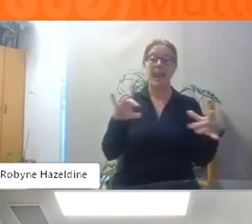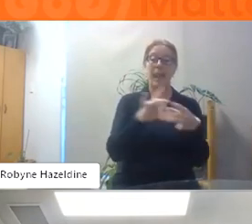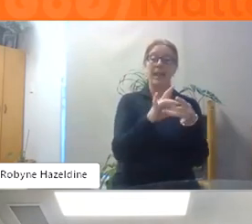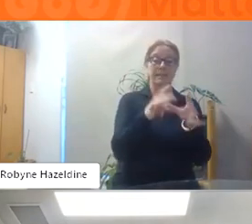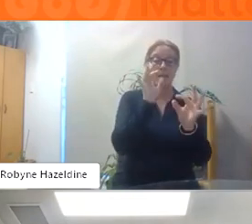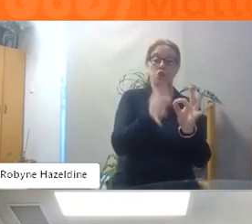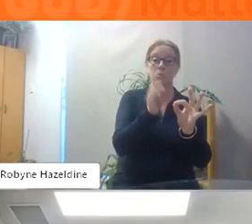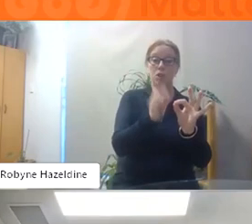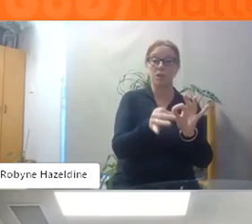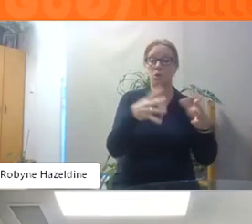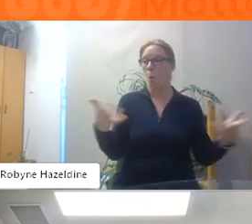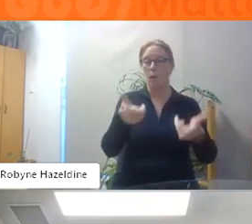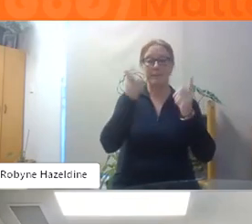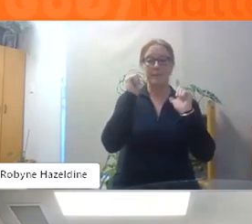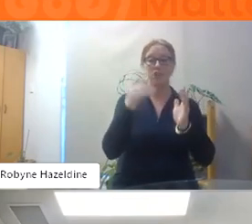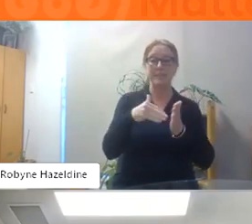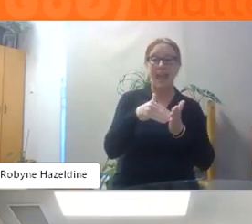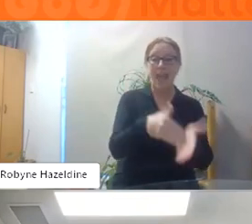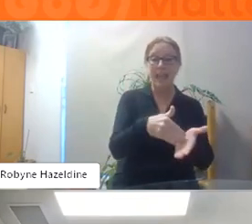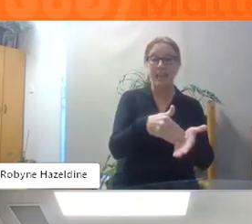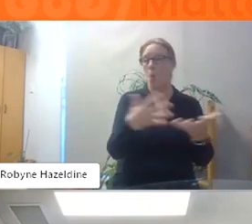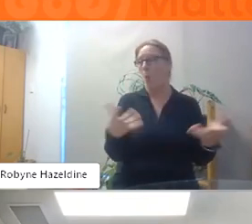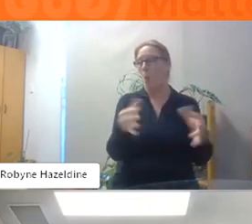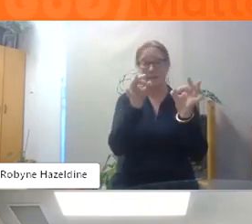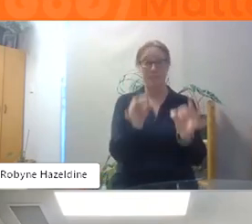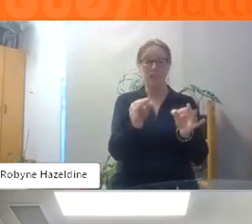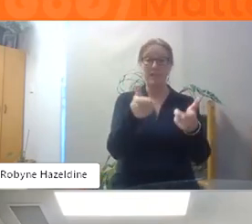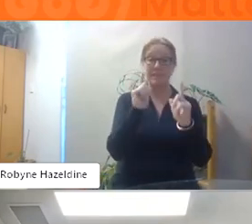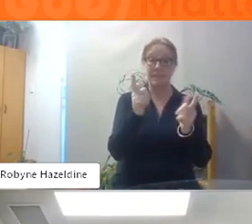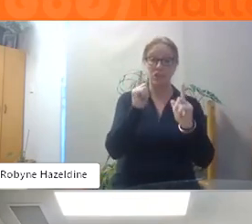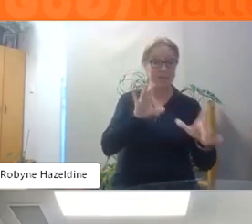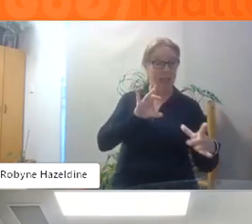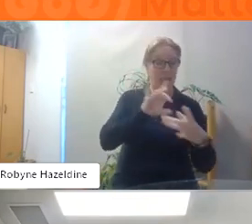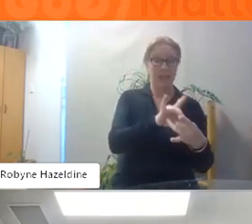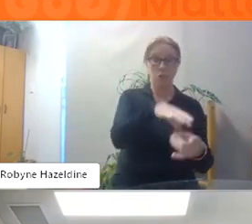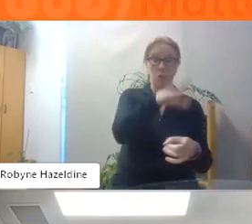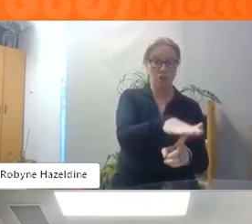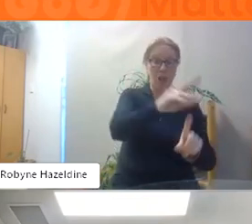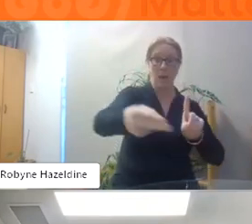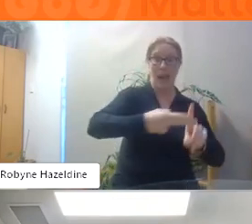or other kinds of specialist teachers to the child with the label, rather